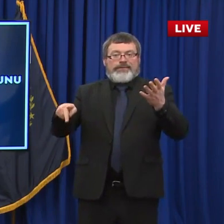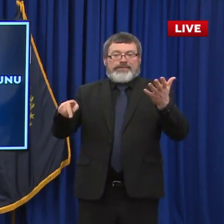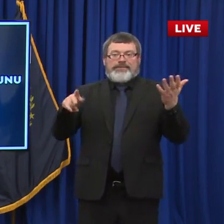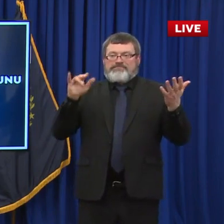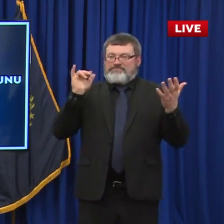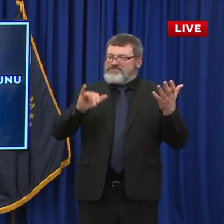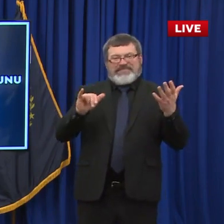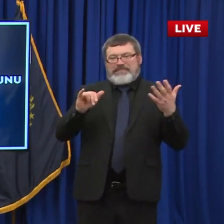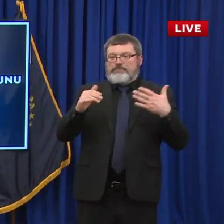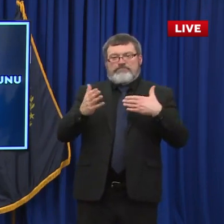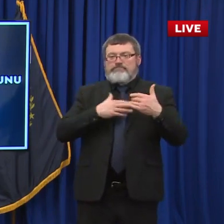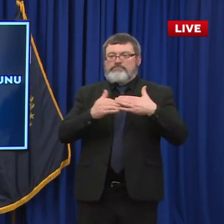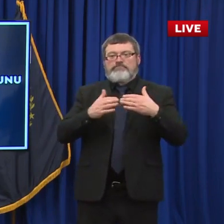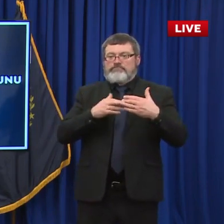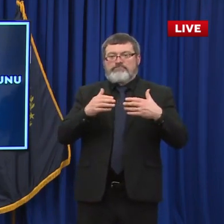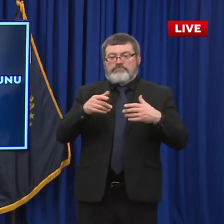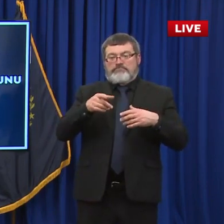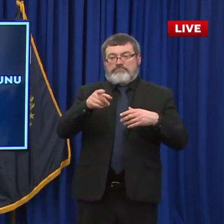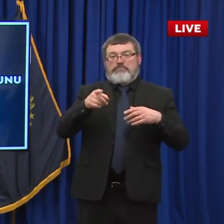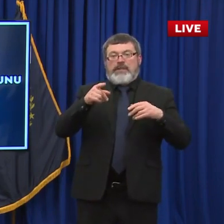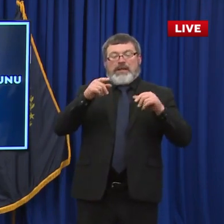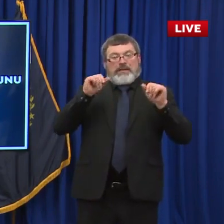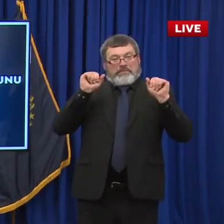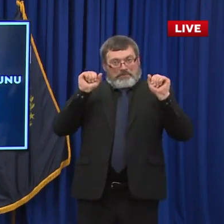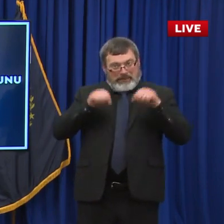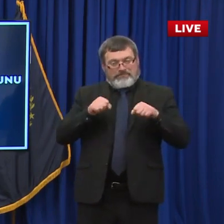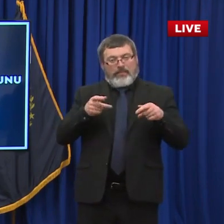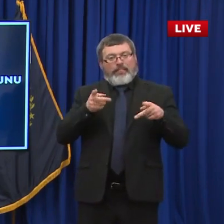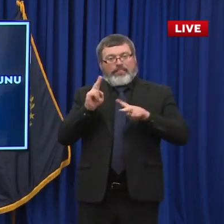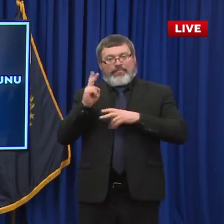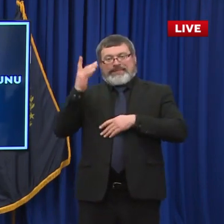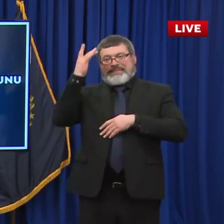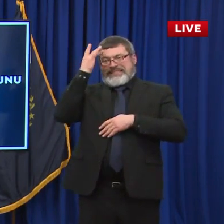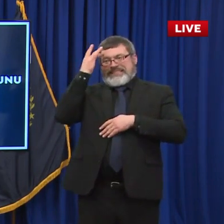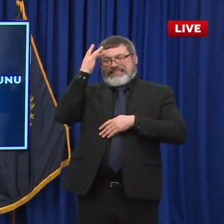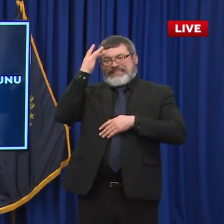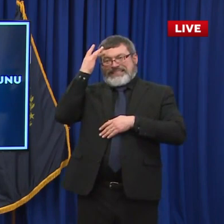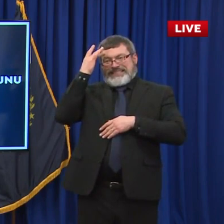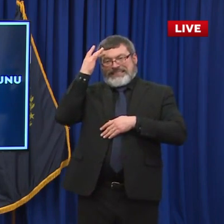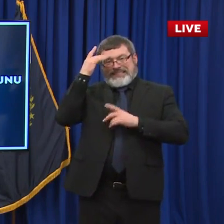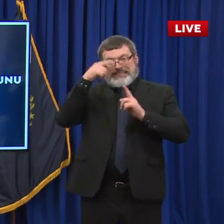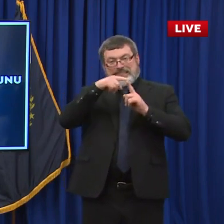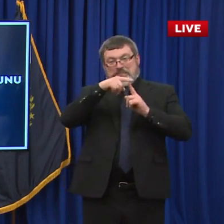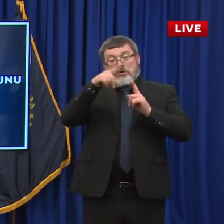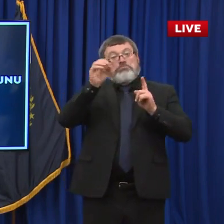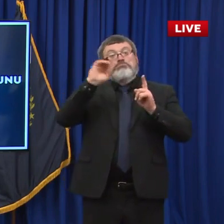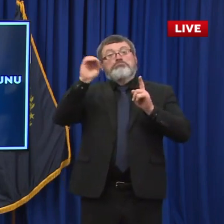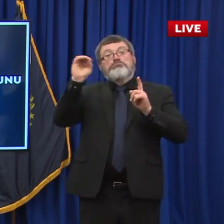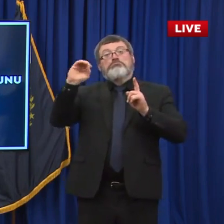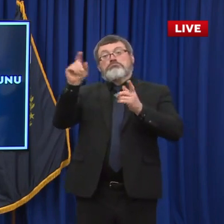THAT IS THE REASON WHY THERE HAS BEEN A 14 DAY QUARANTINE. NOTHING HAS CHANGED.